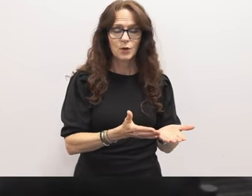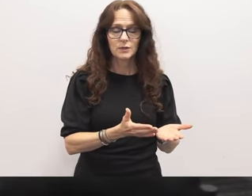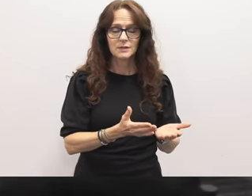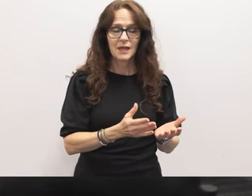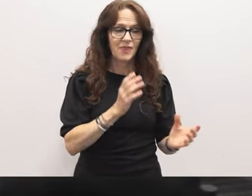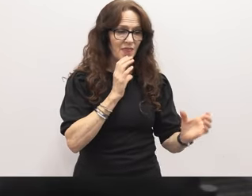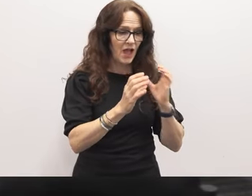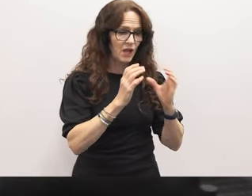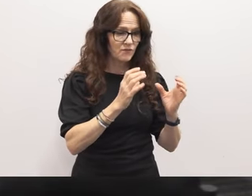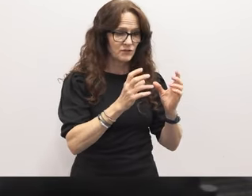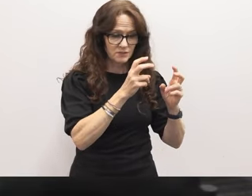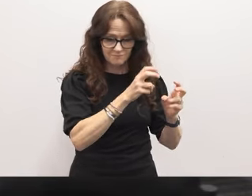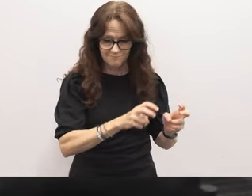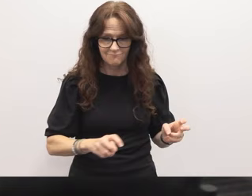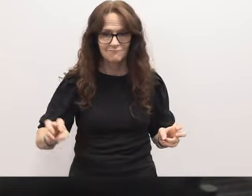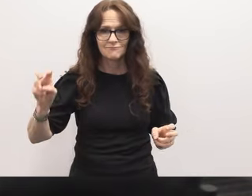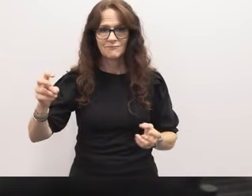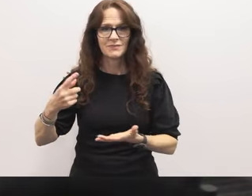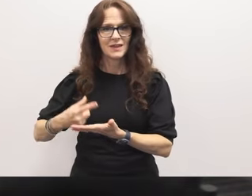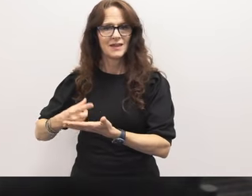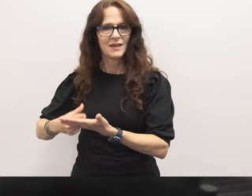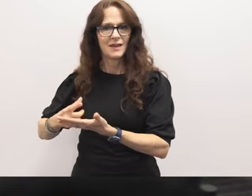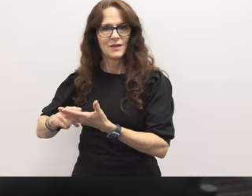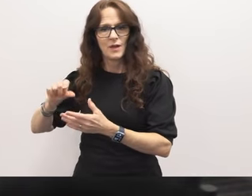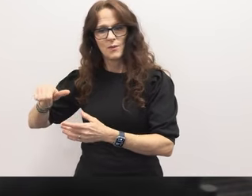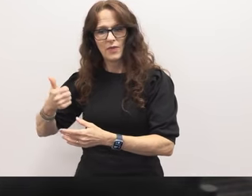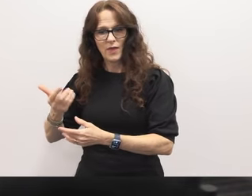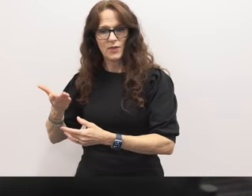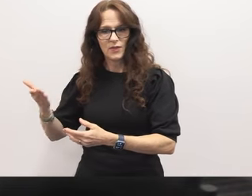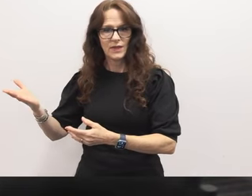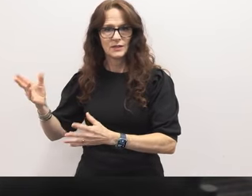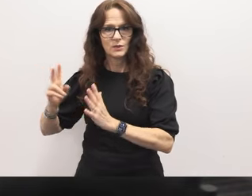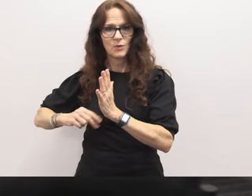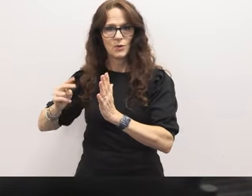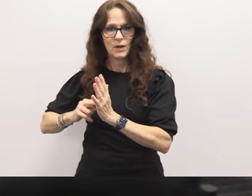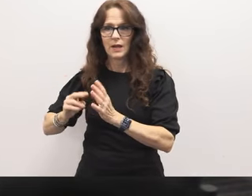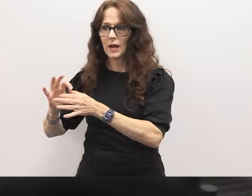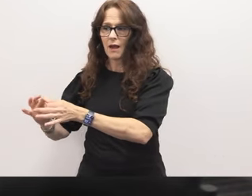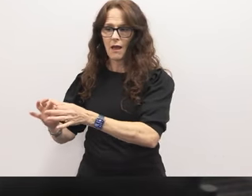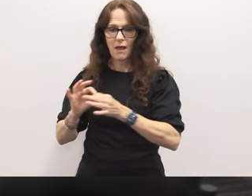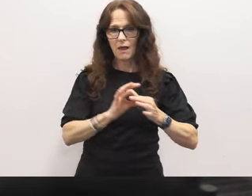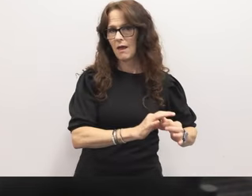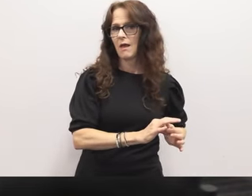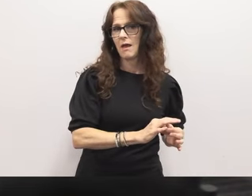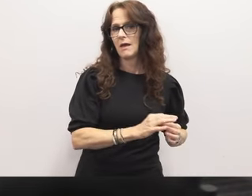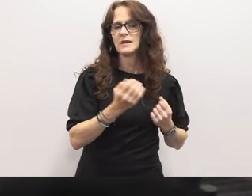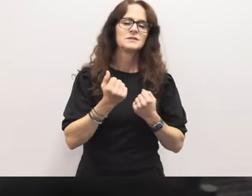into discussion of the other literature that we're reading. So it's supporting what we're doing